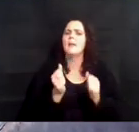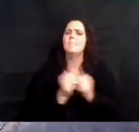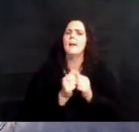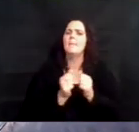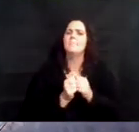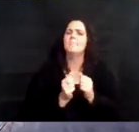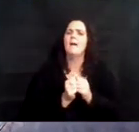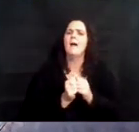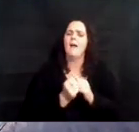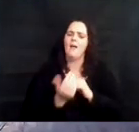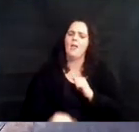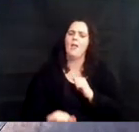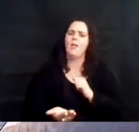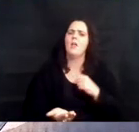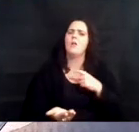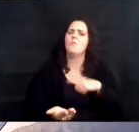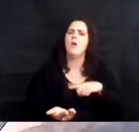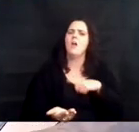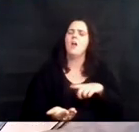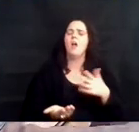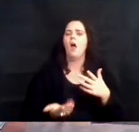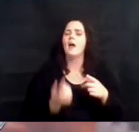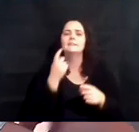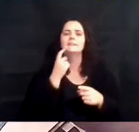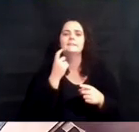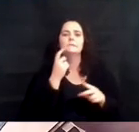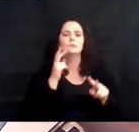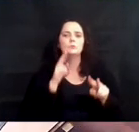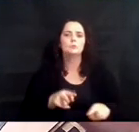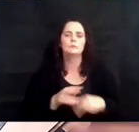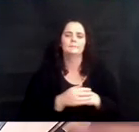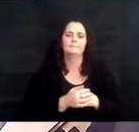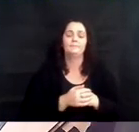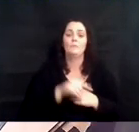for you to see in the video, you can set this down, directly on your tabletop,